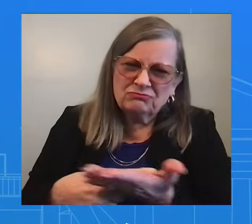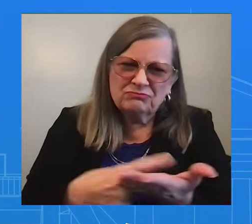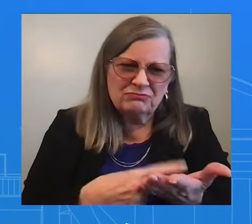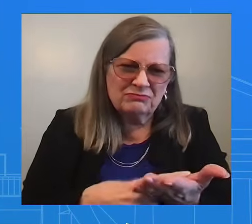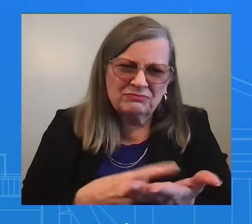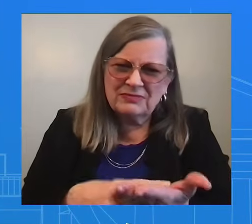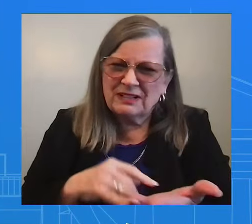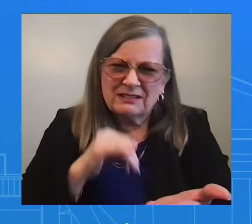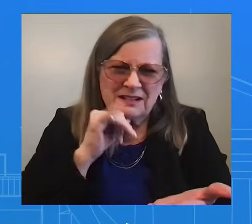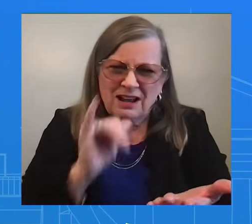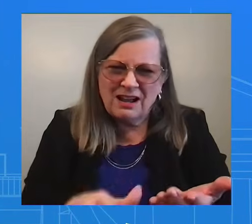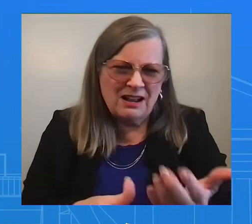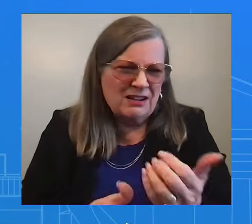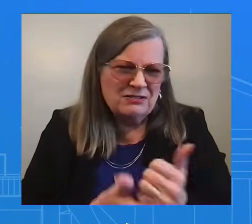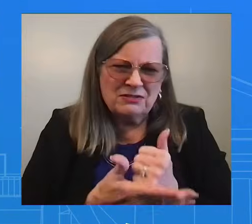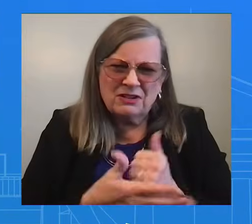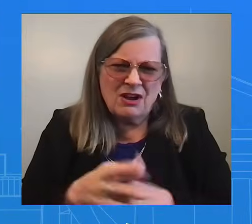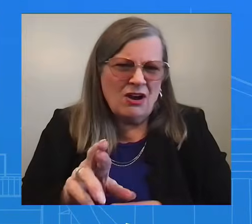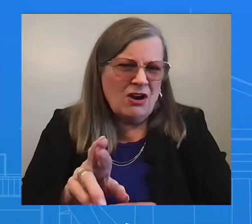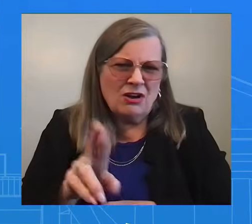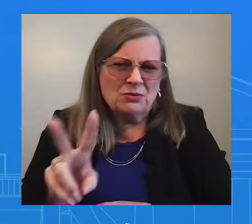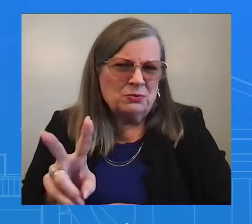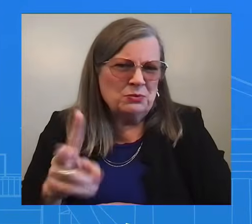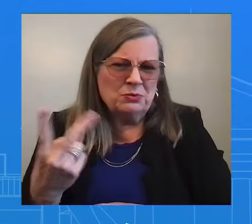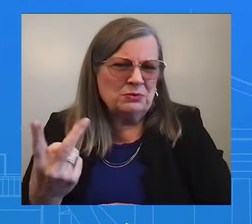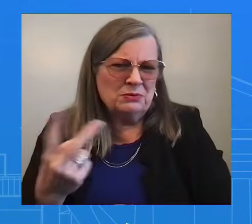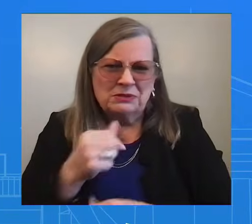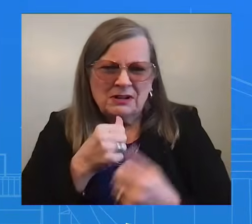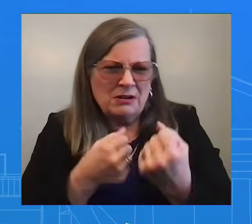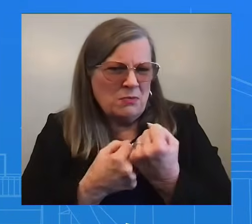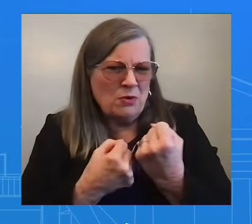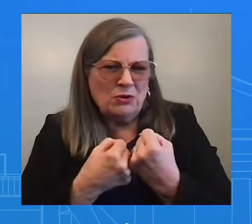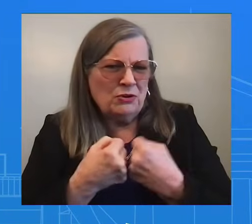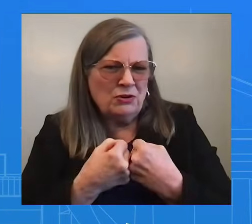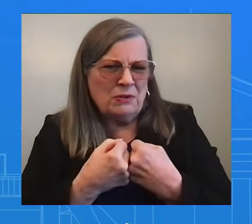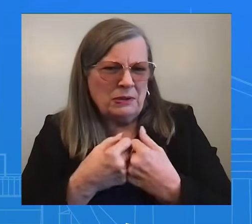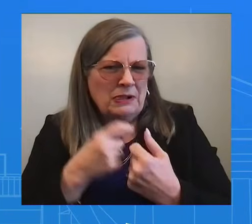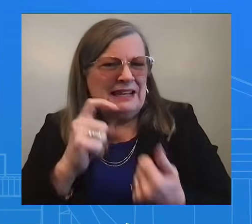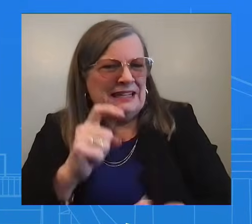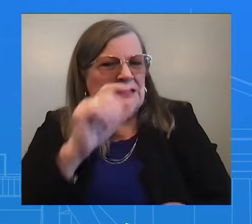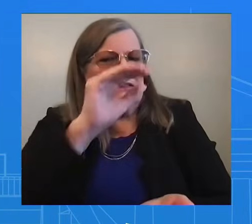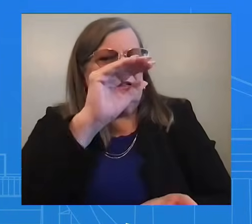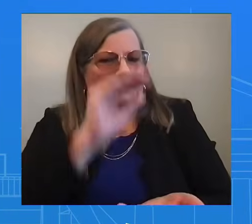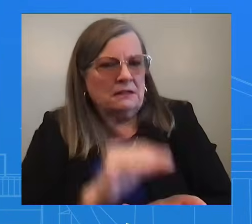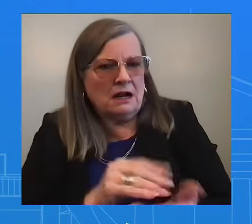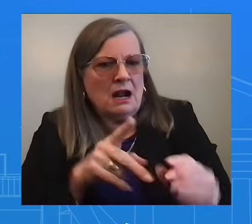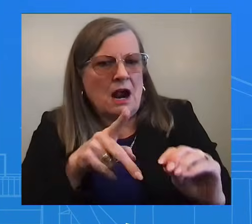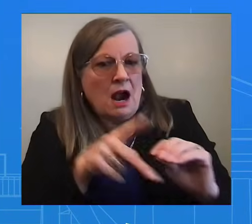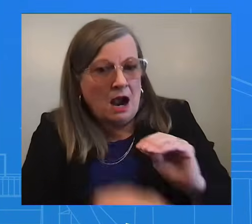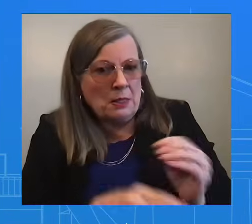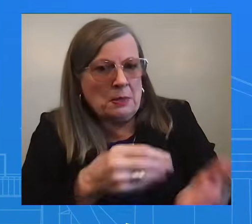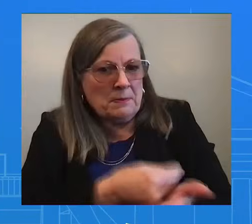cuts cost, cuts law enforcement. It does not help at all. And so, look, we are having those conversations with the --